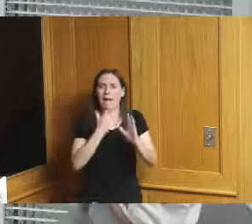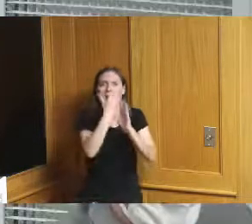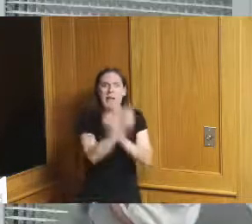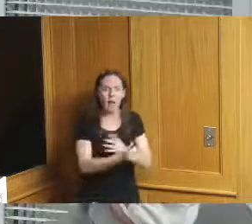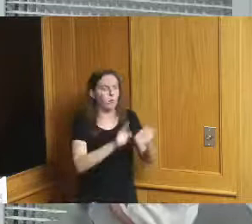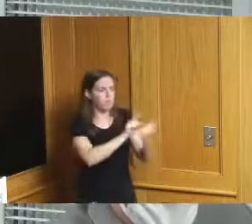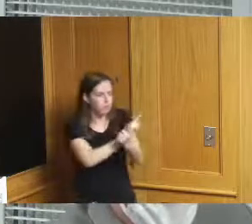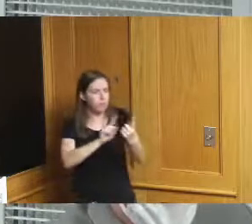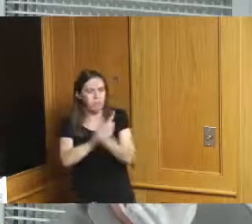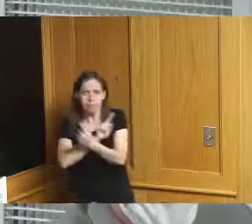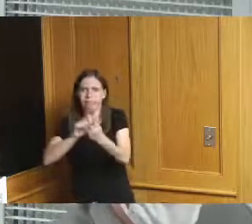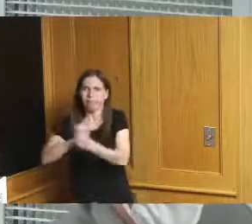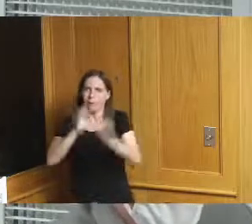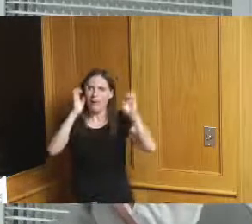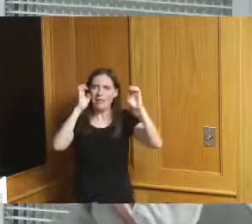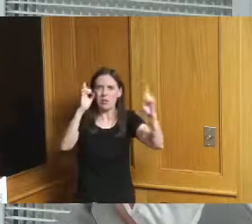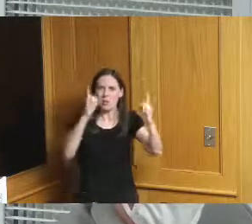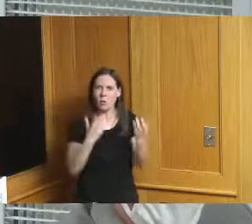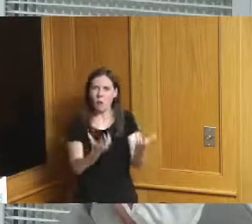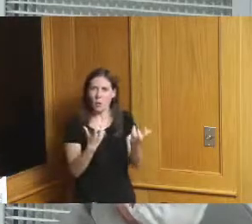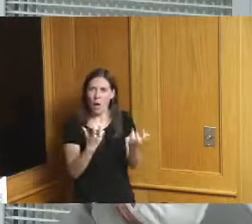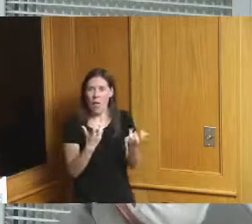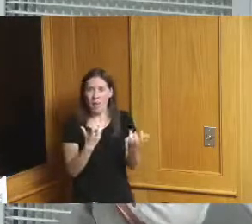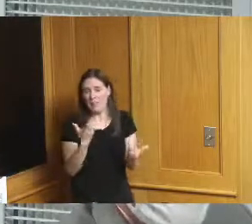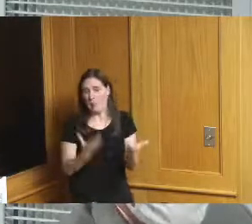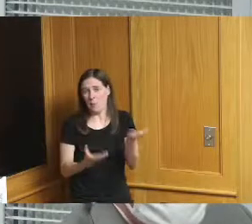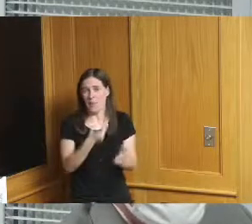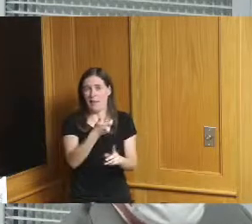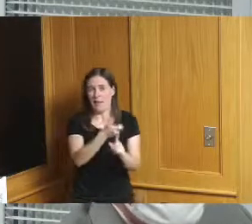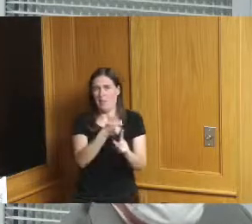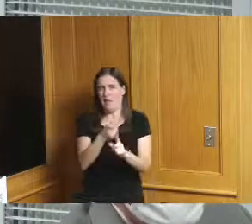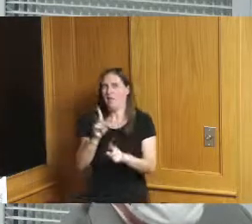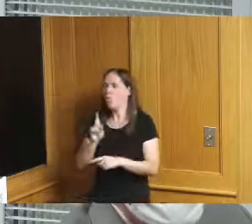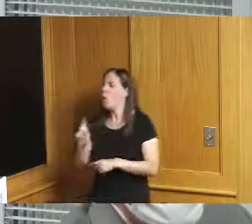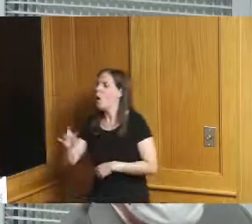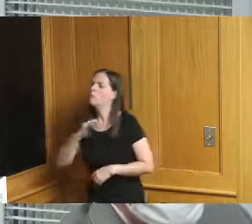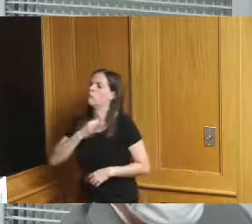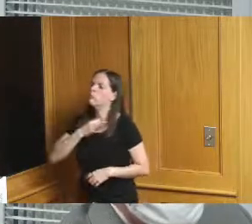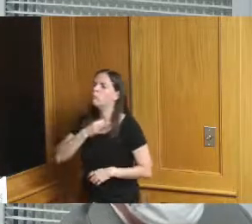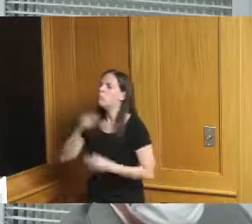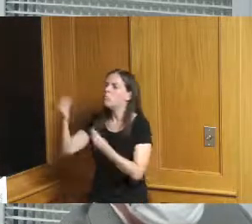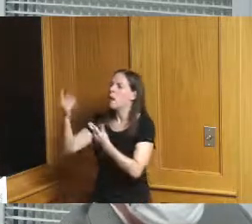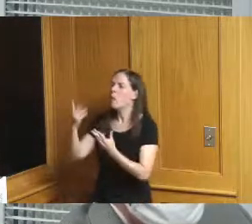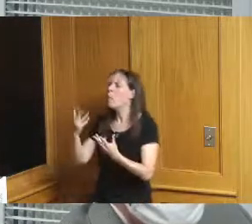we know that folks may not want it on the first visit to our van so it's an opportunity to talk